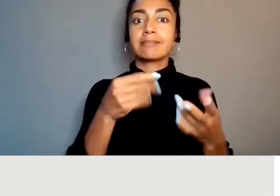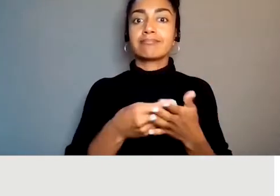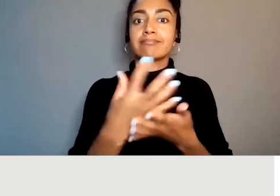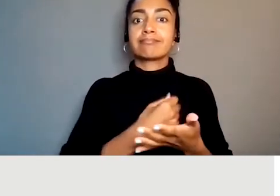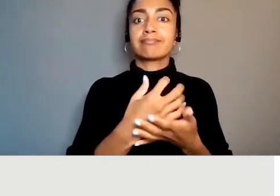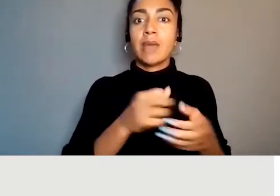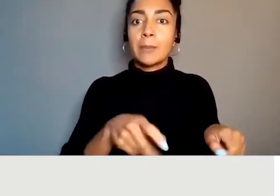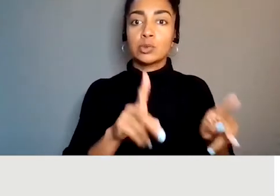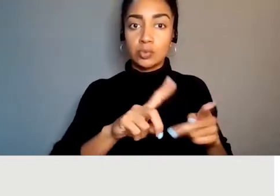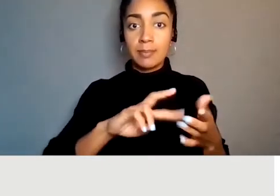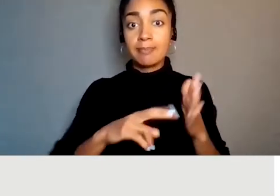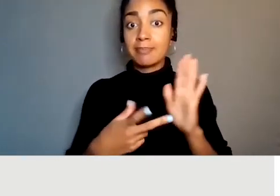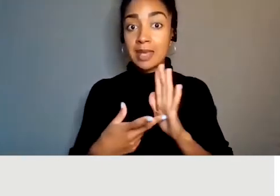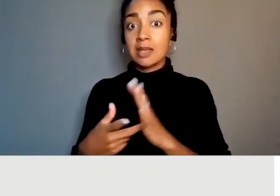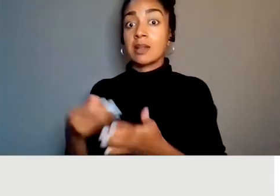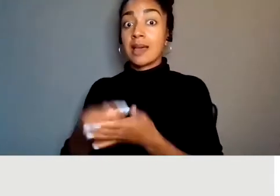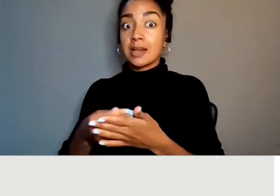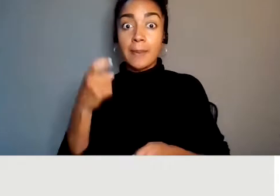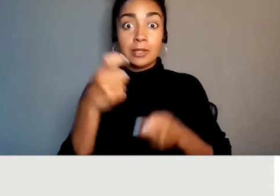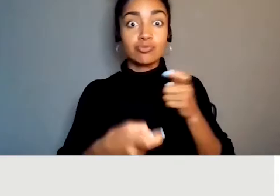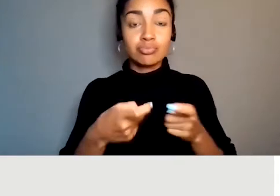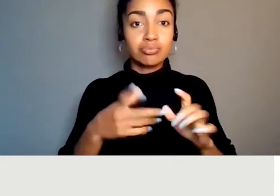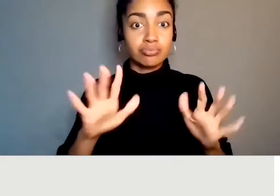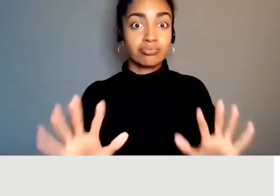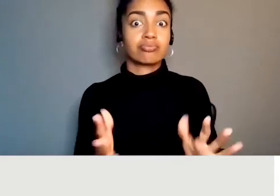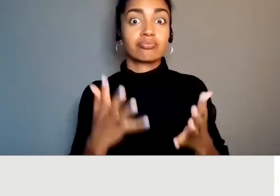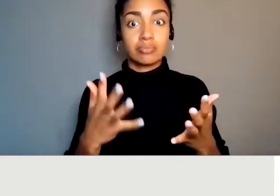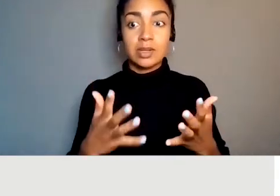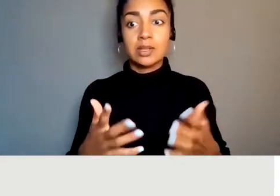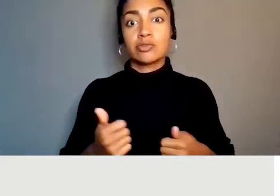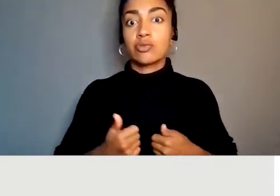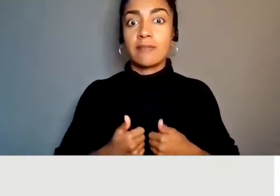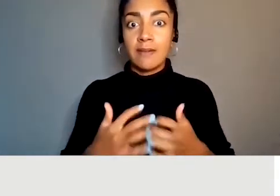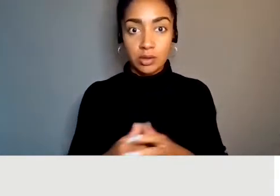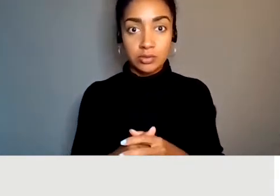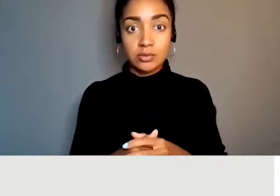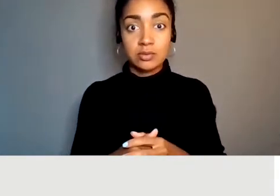1,117, female-led. micro enterprises were established or improved.